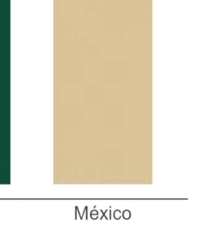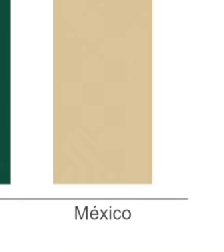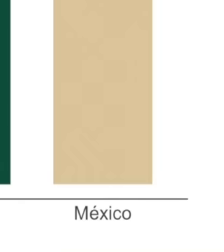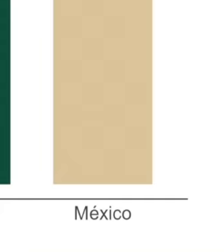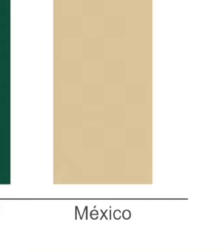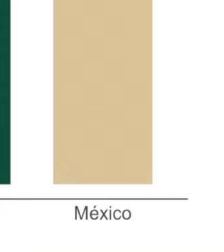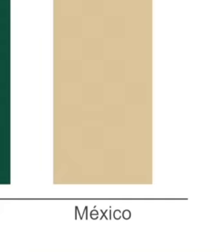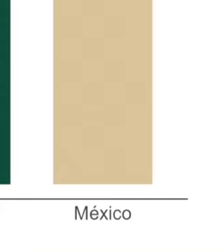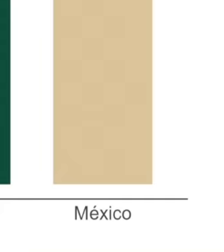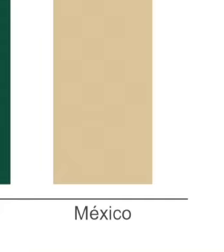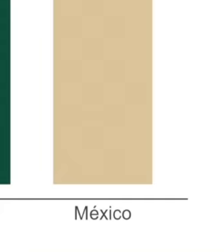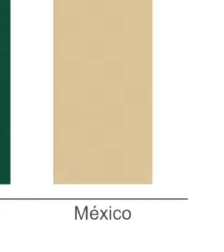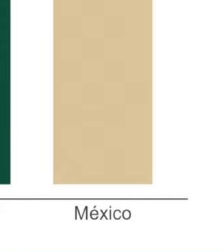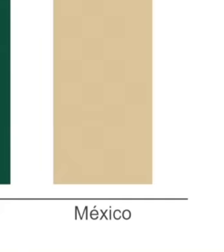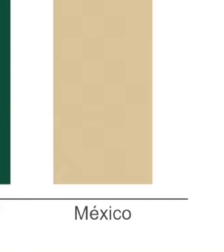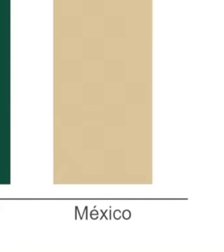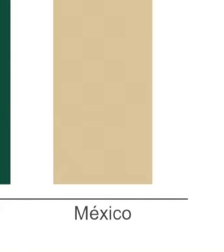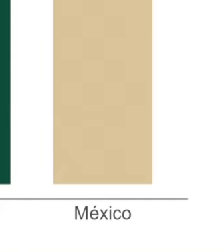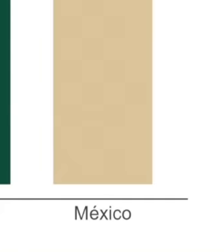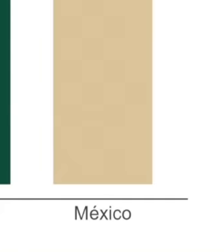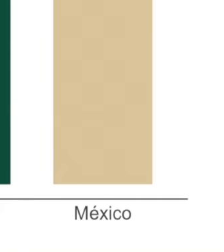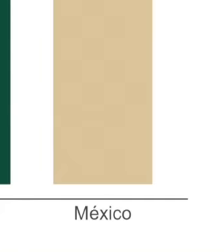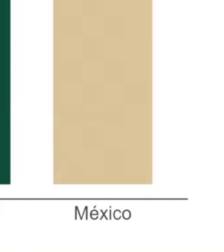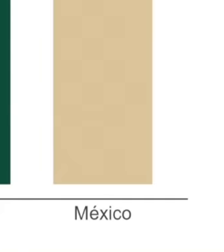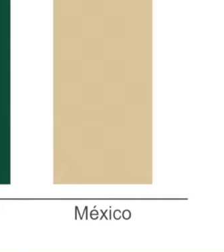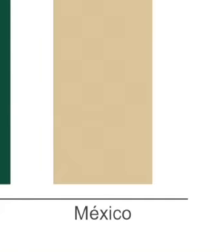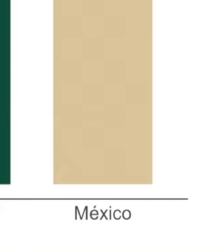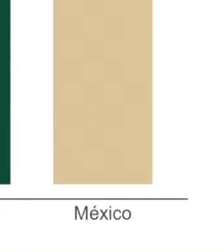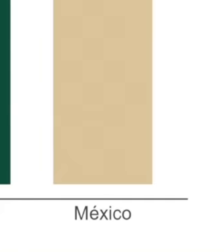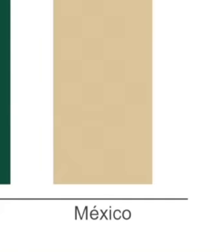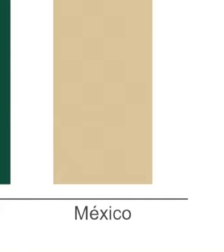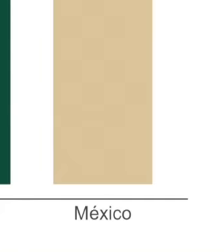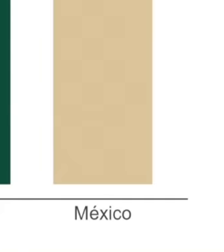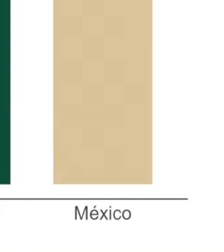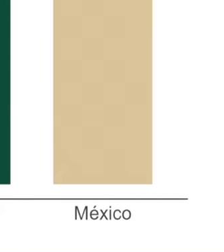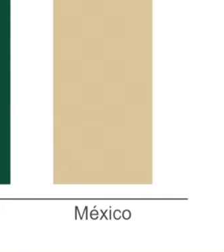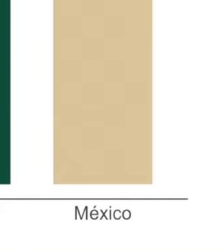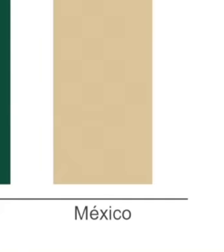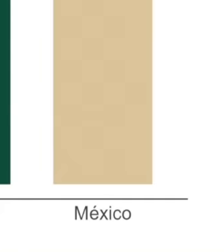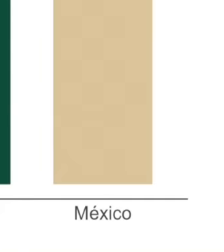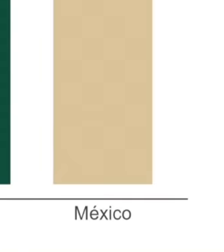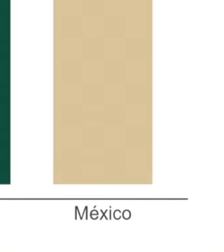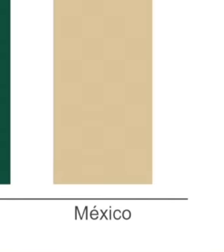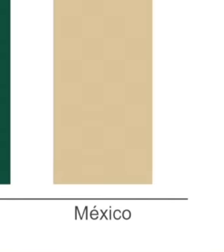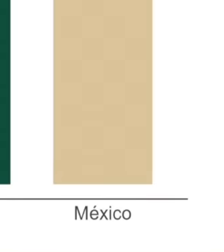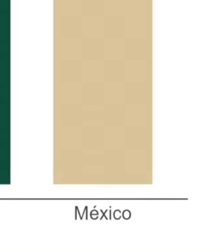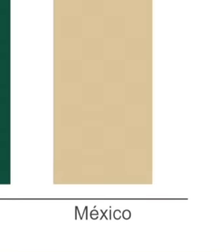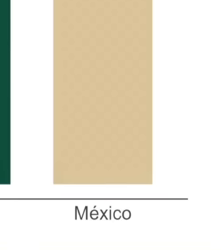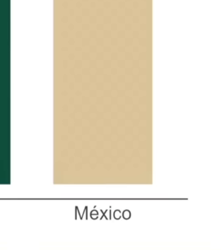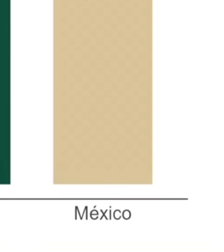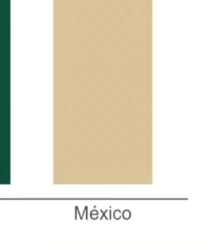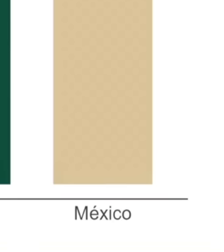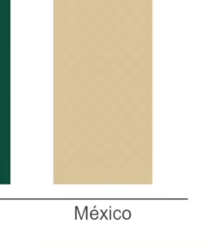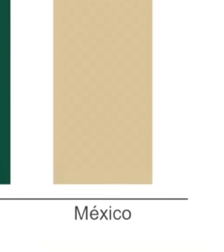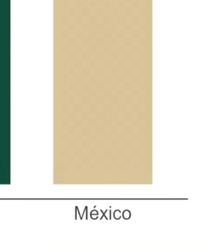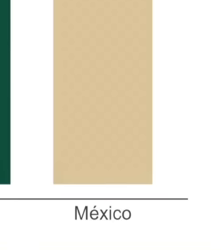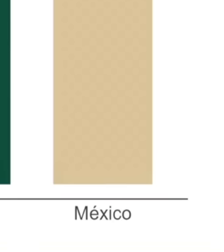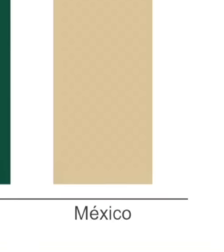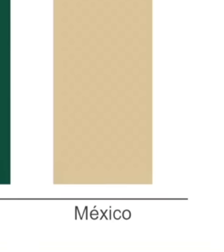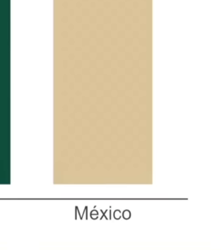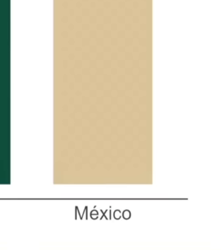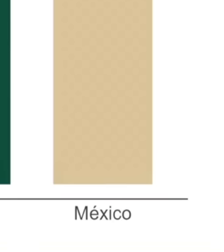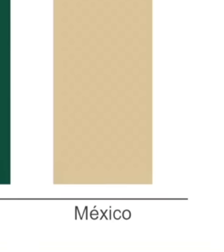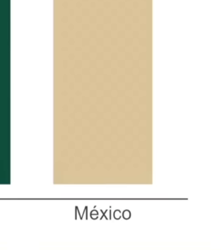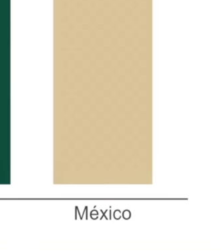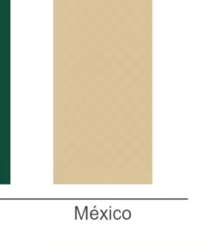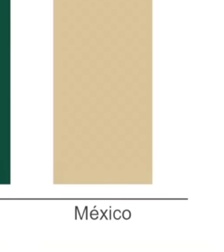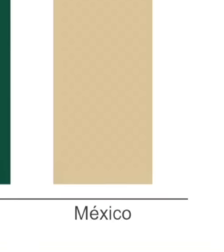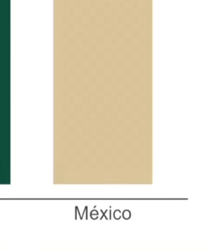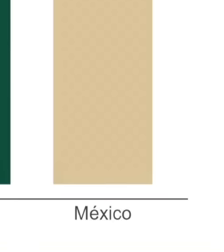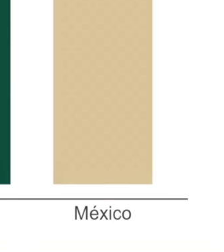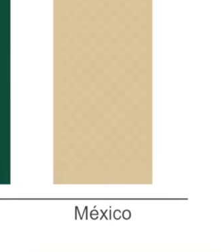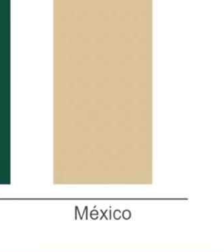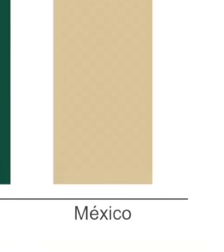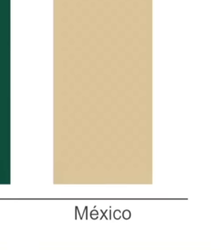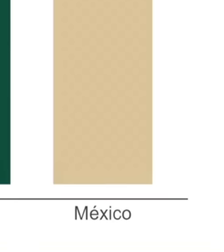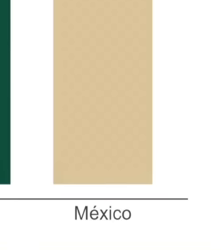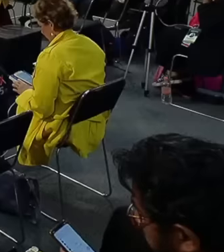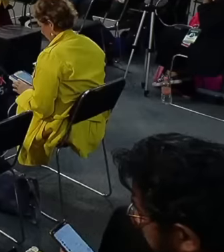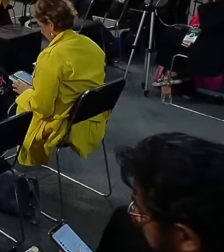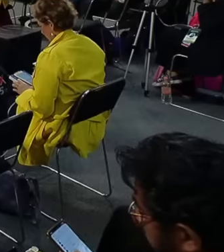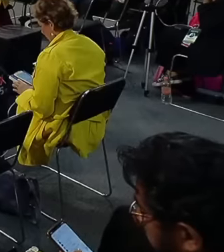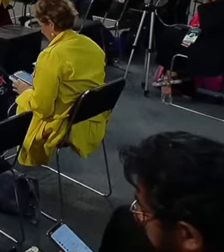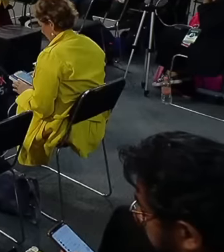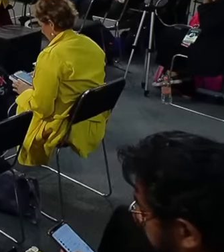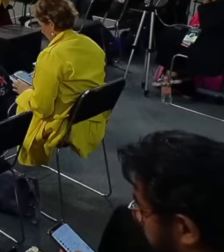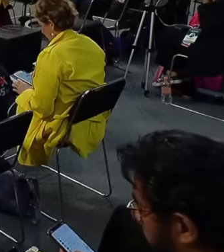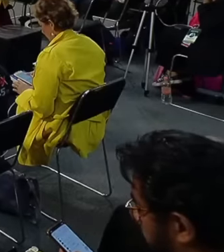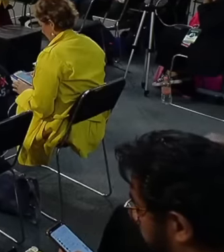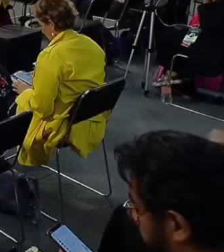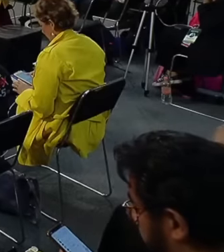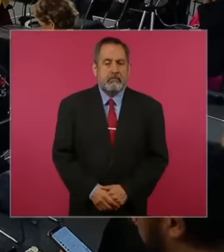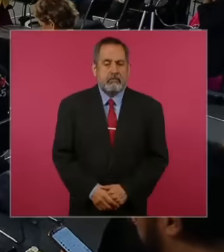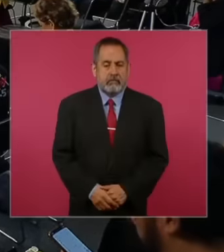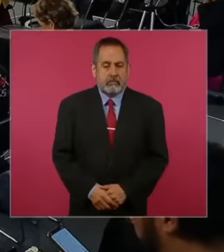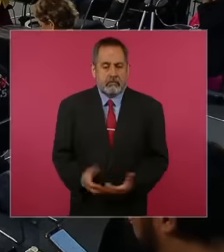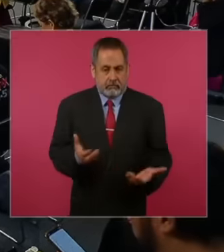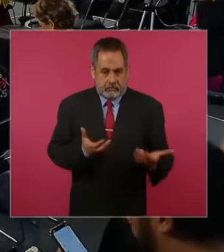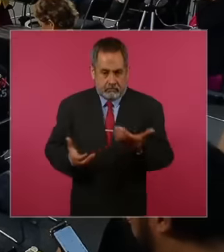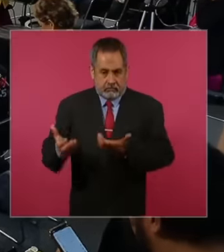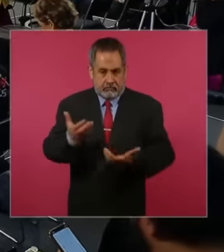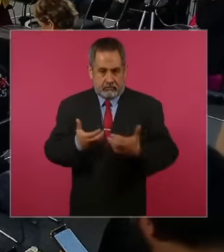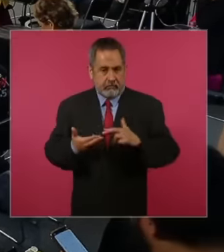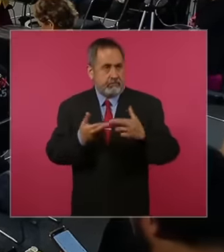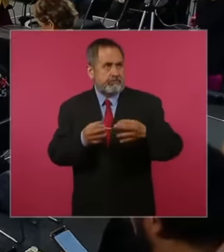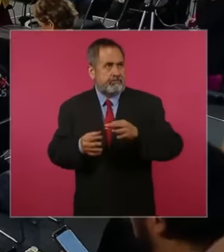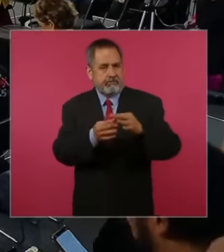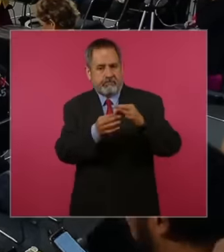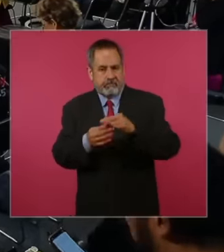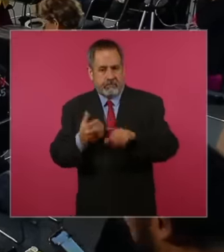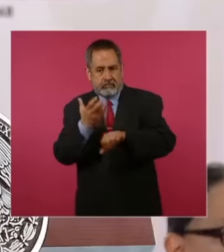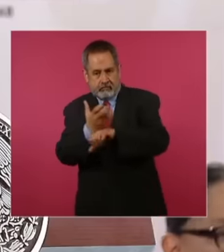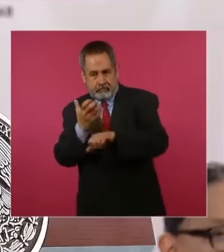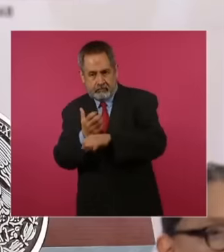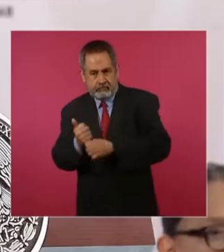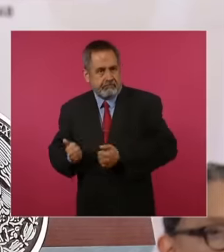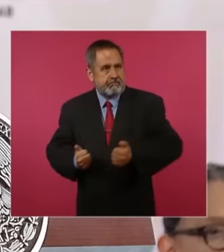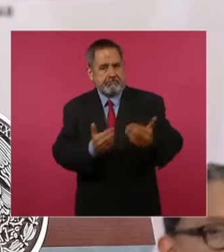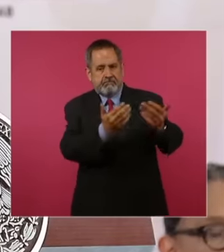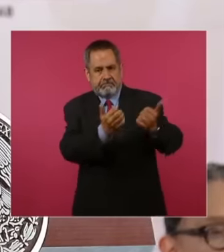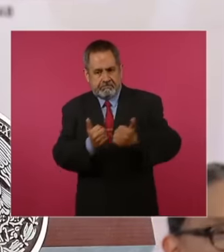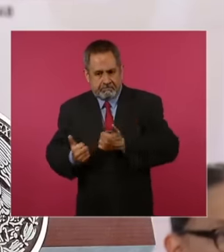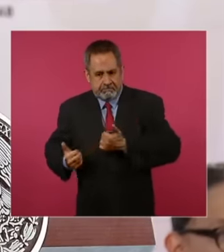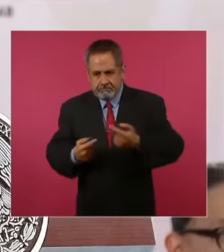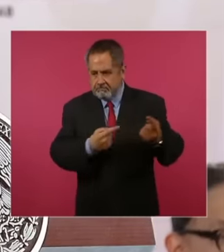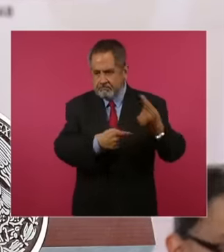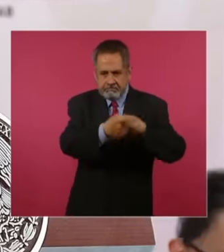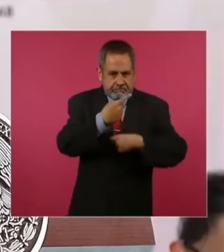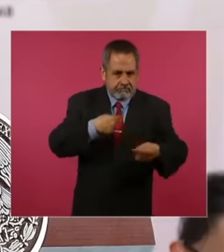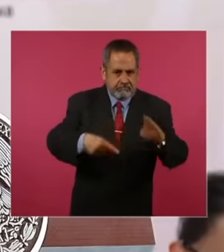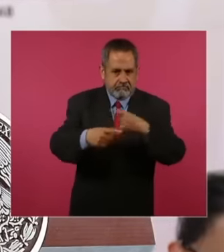Canada and now it is Mexico eh a trade This is going to continue So yes